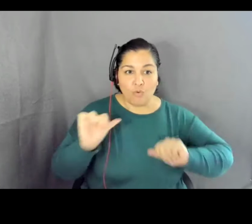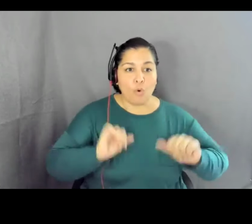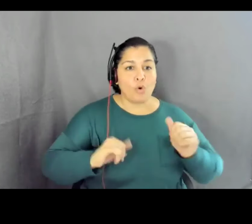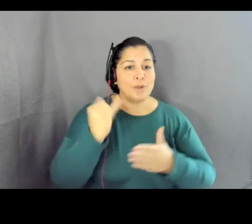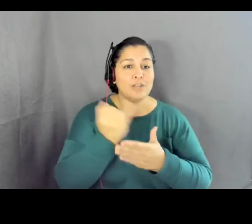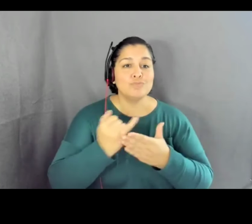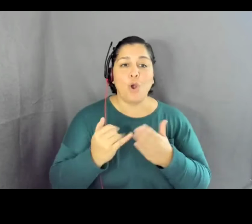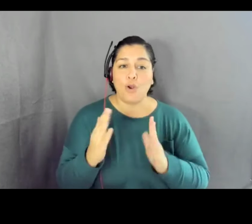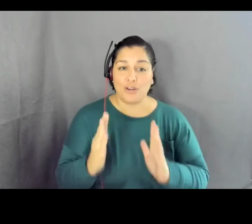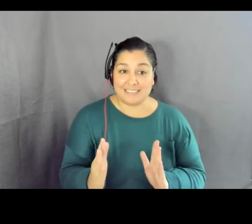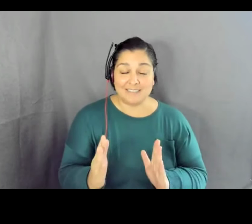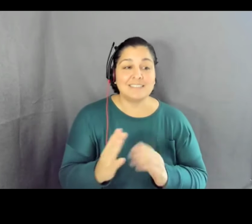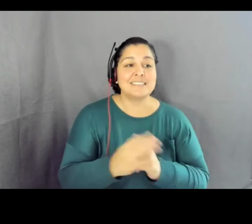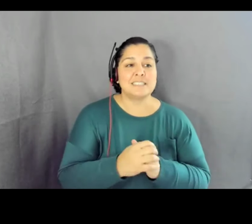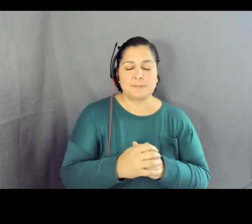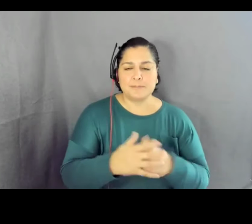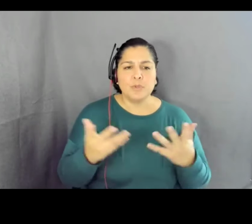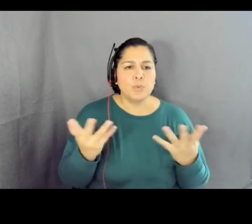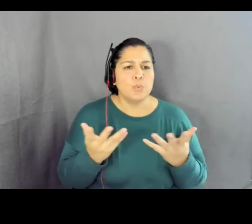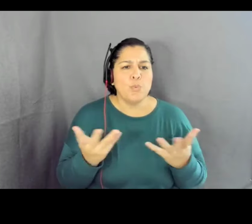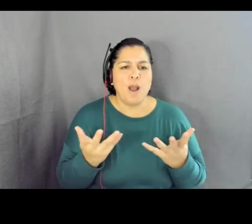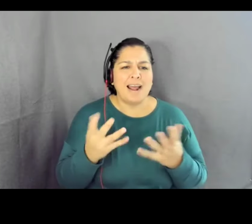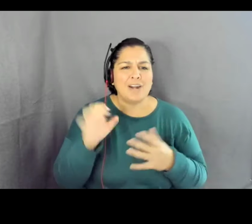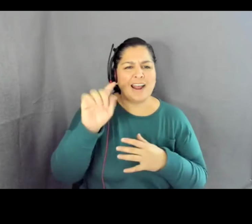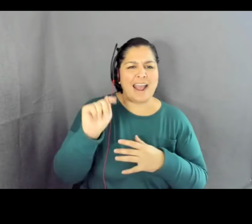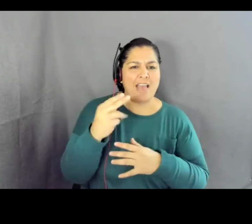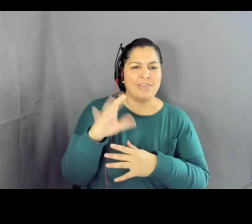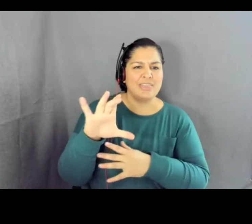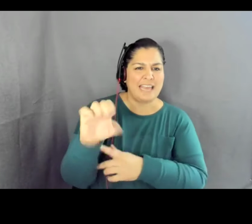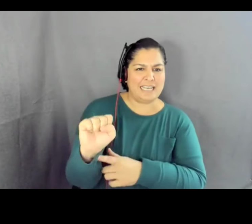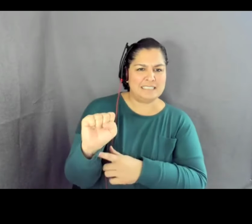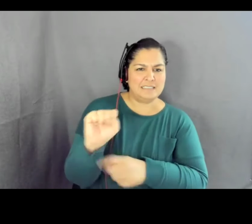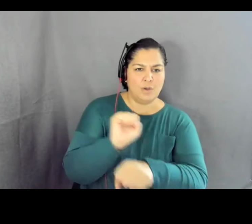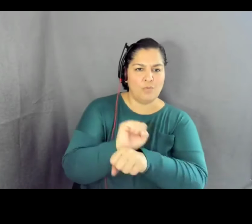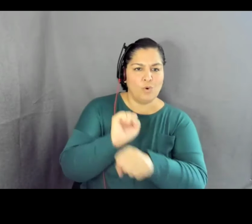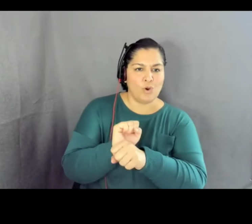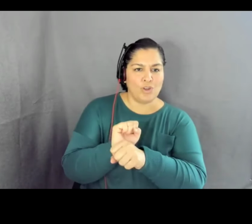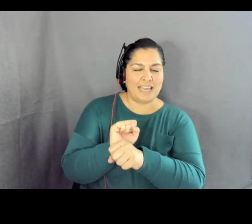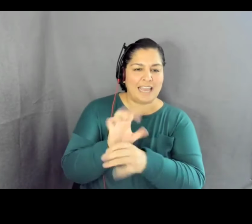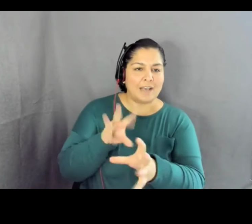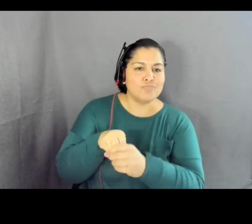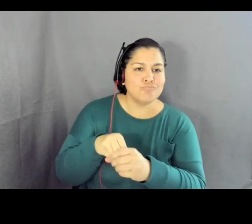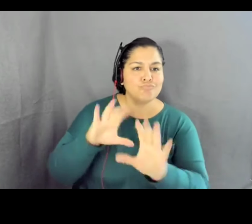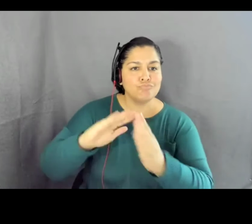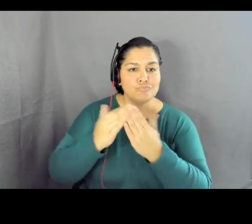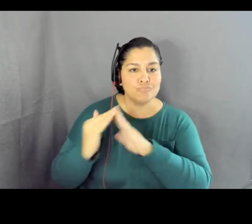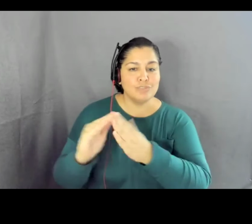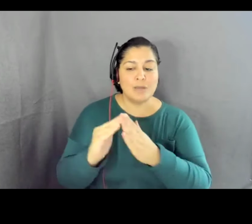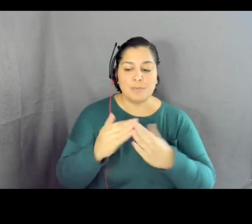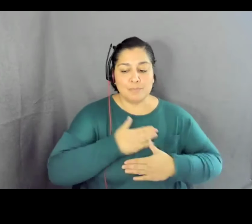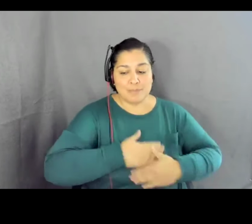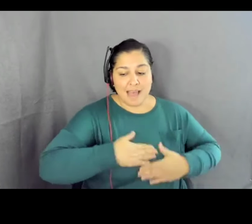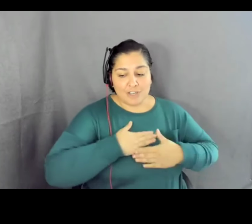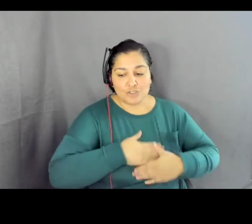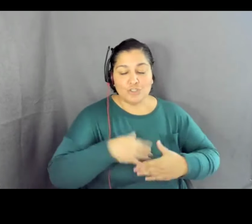What are the ethics of working in community? What are the pleasures as well as the challenges when working in community?